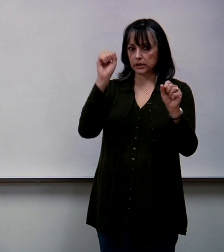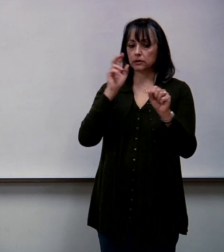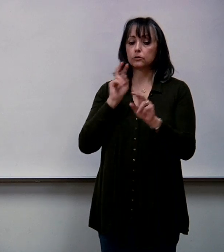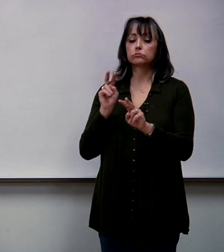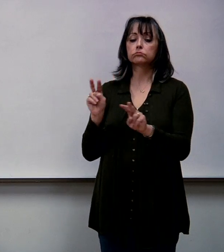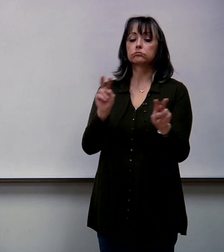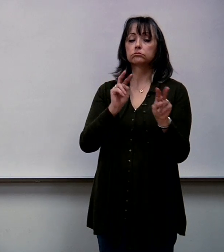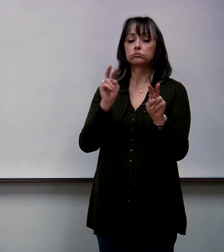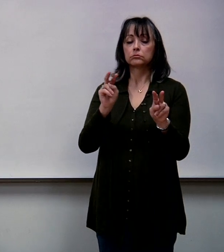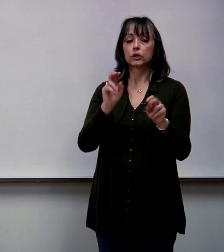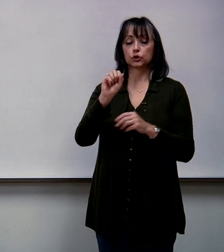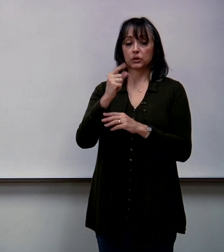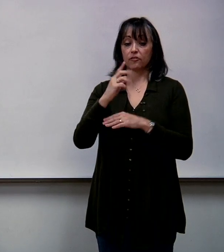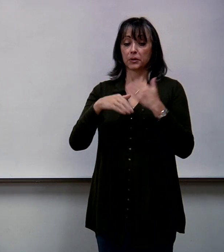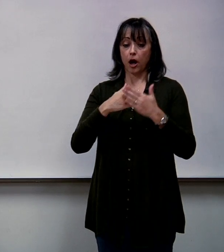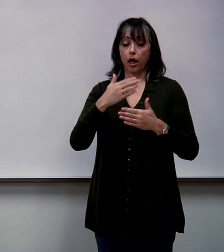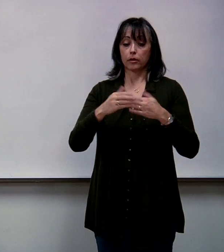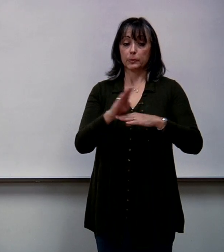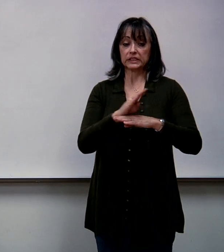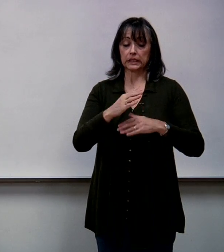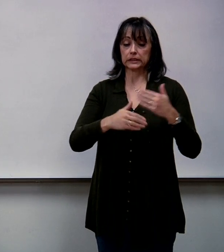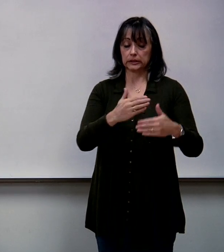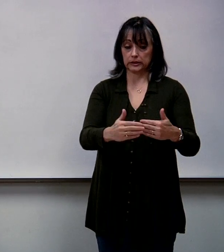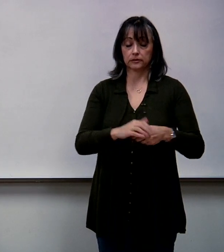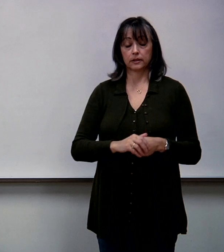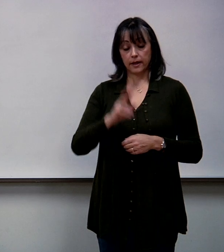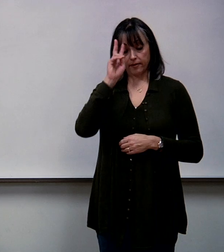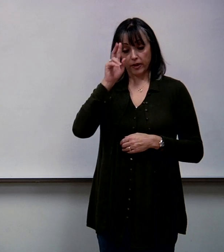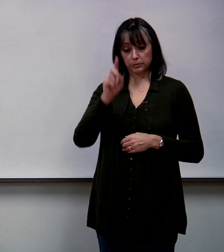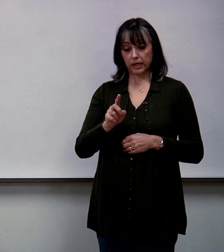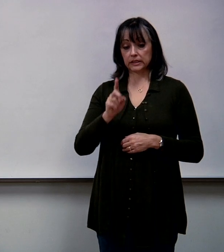Student Government and its operations. The vice president is the immediate supervisor